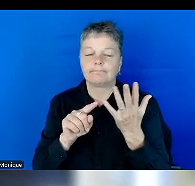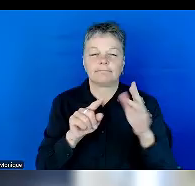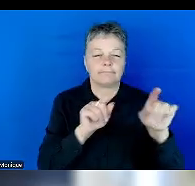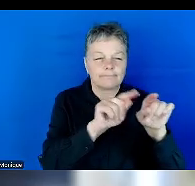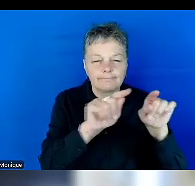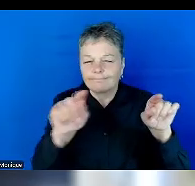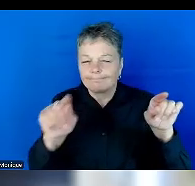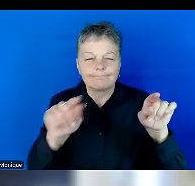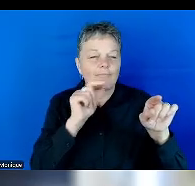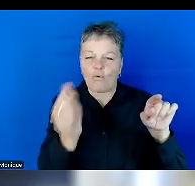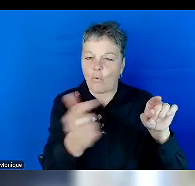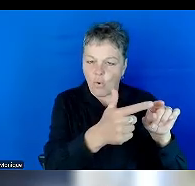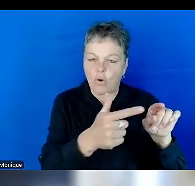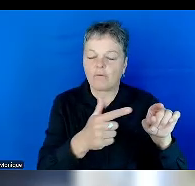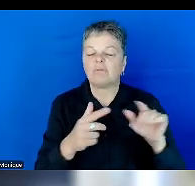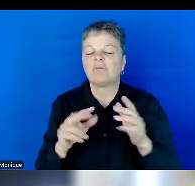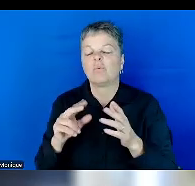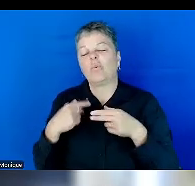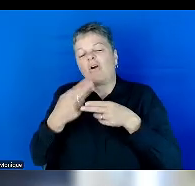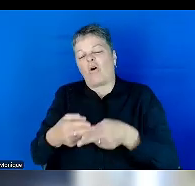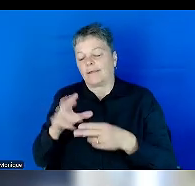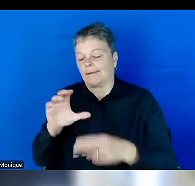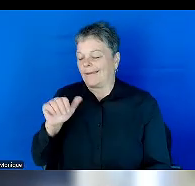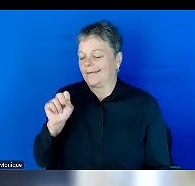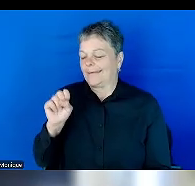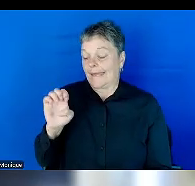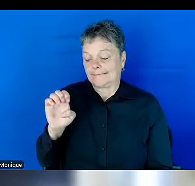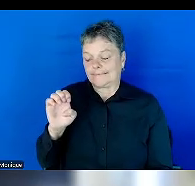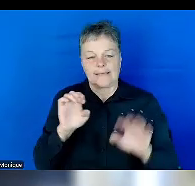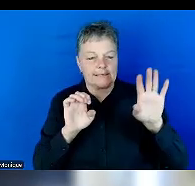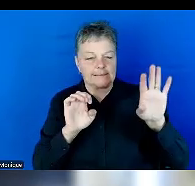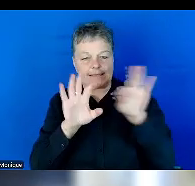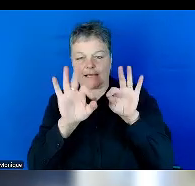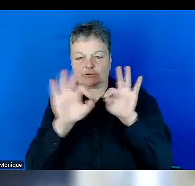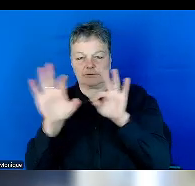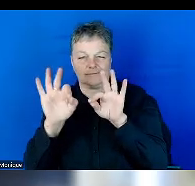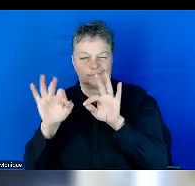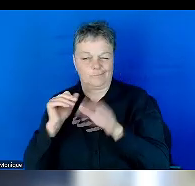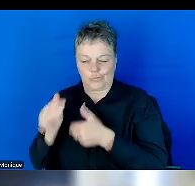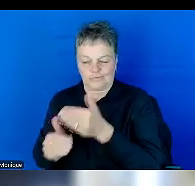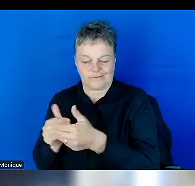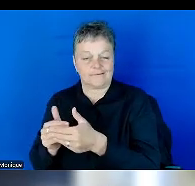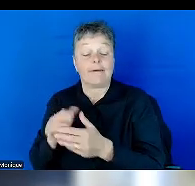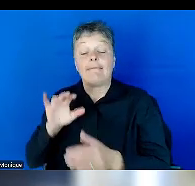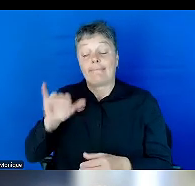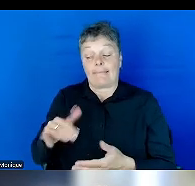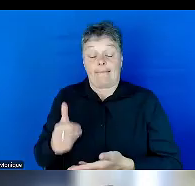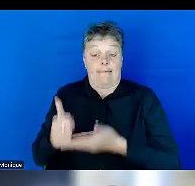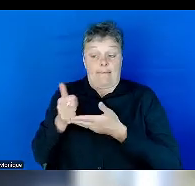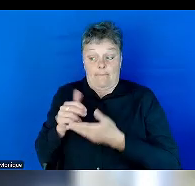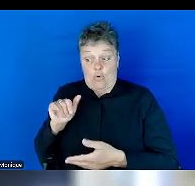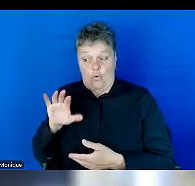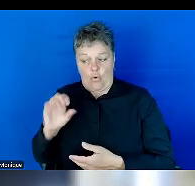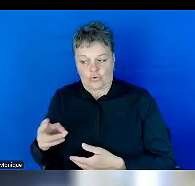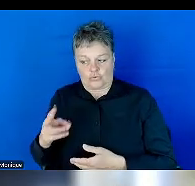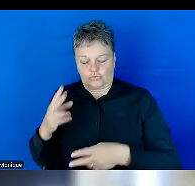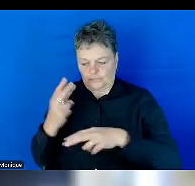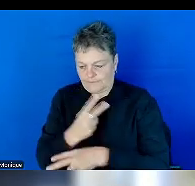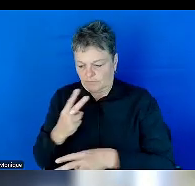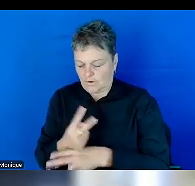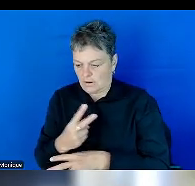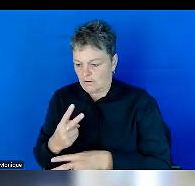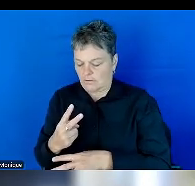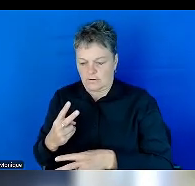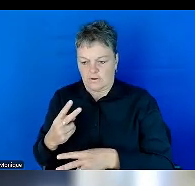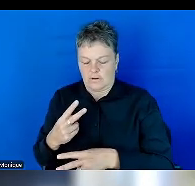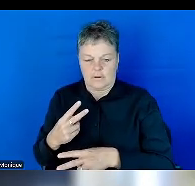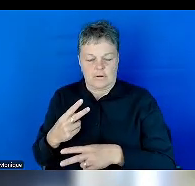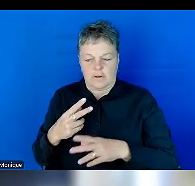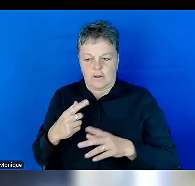um where essentially we um helps us to determine what cases ARCH can provide representation on and